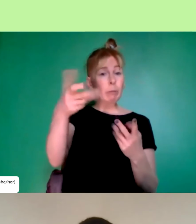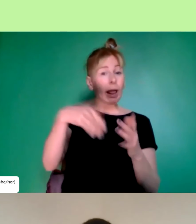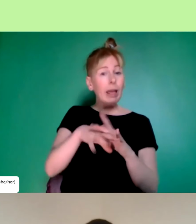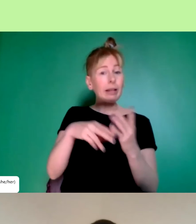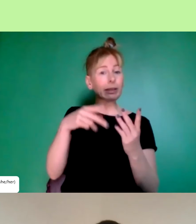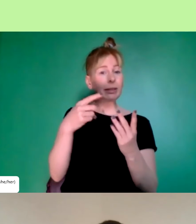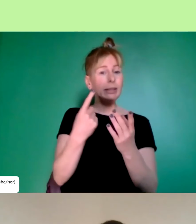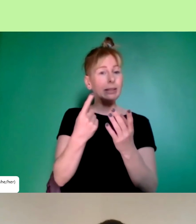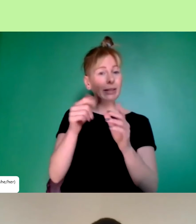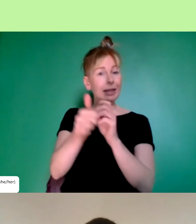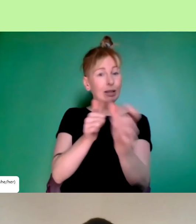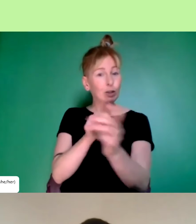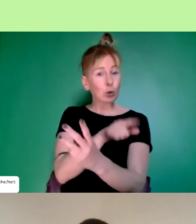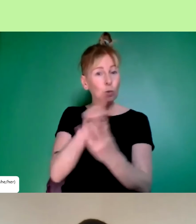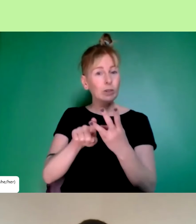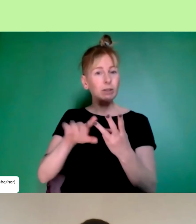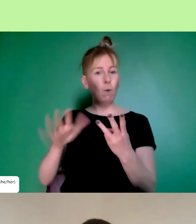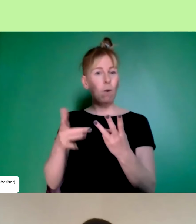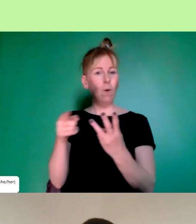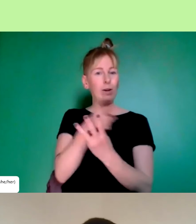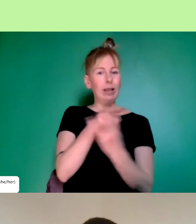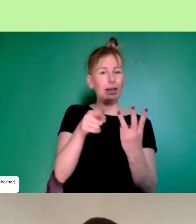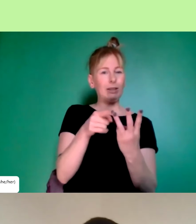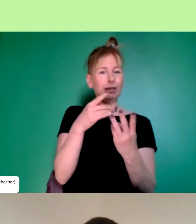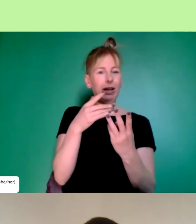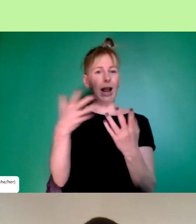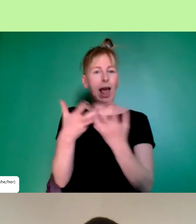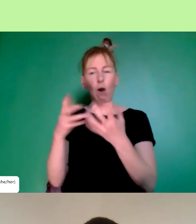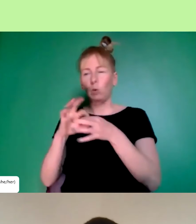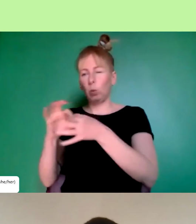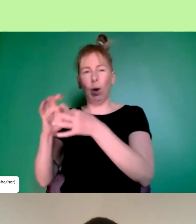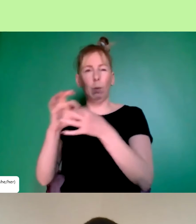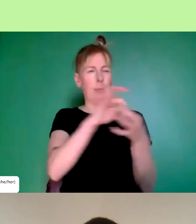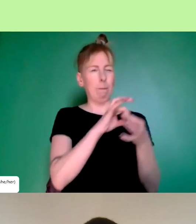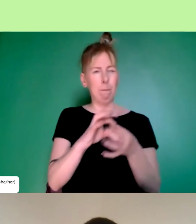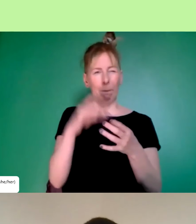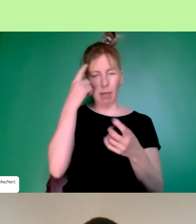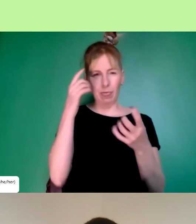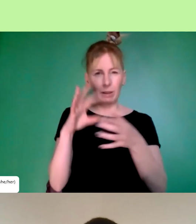anything to offer on them ones? >> KHANYISILE: On non-conflict